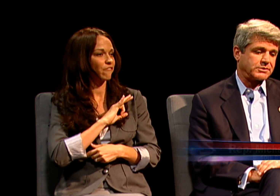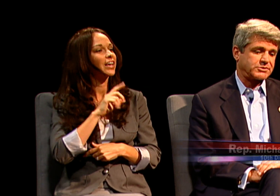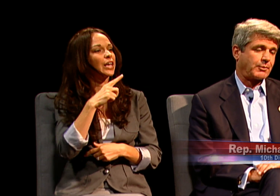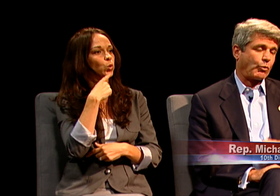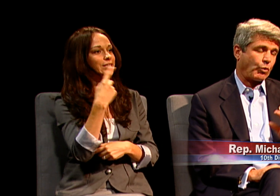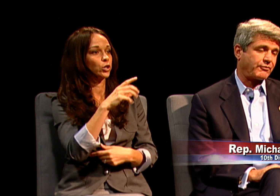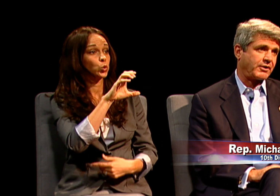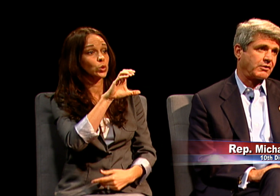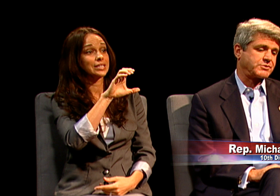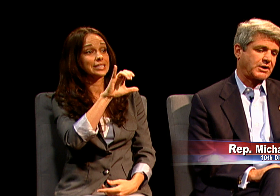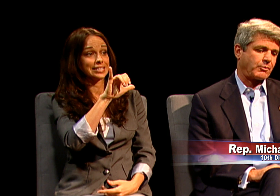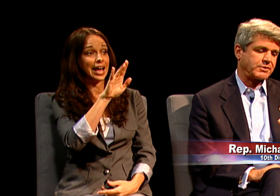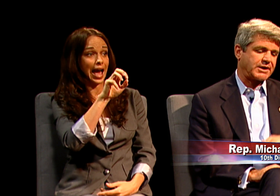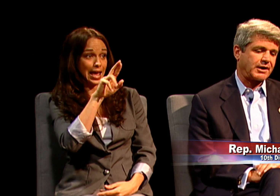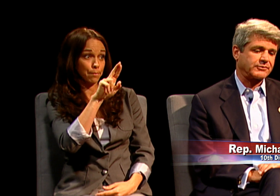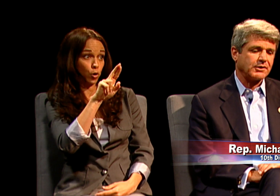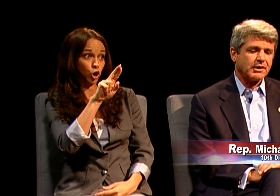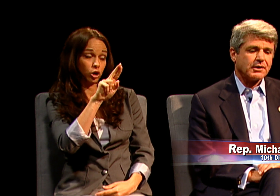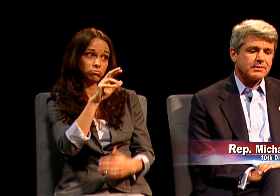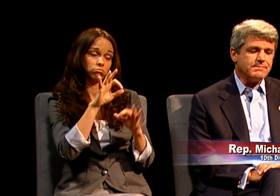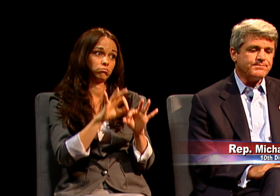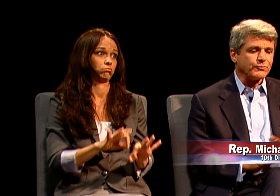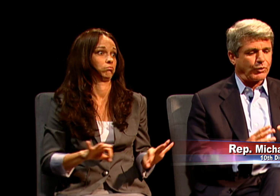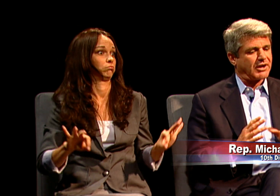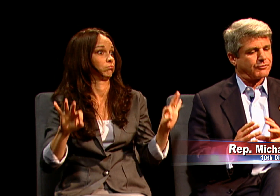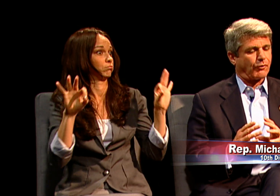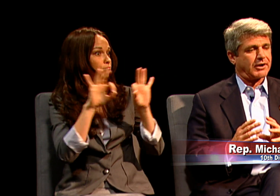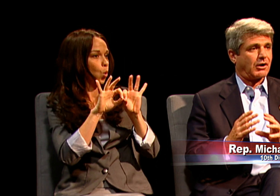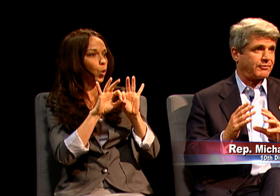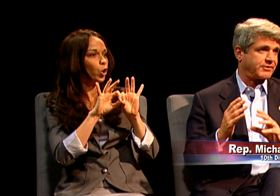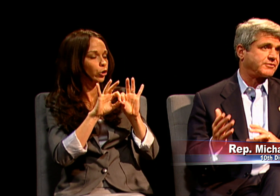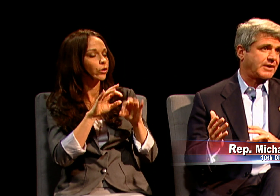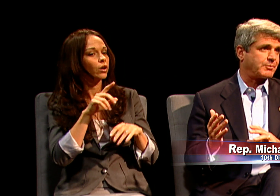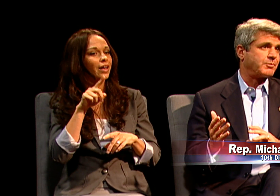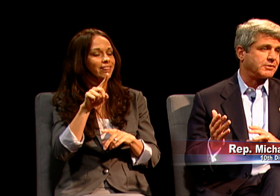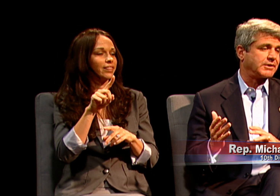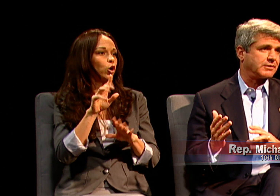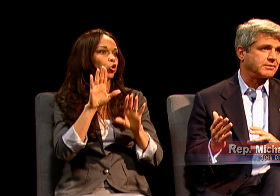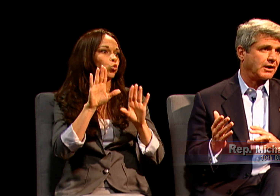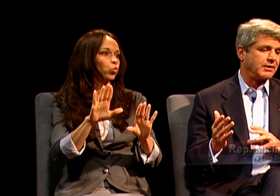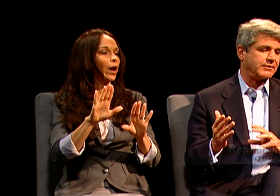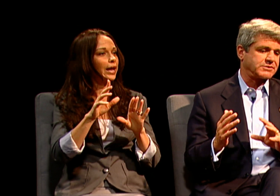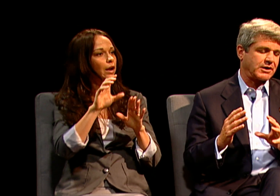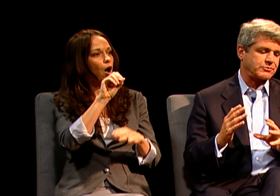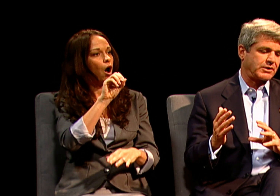UH, CYBER WARFARE, CYBER ATTACKS. WE HAVE GREAT OFFENSIVE CAPABILITY IN THIS COUNTRY